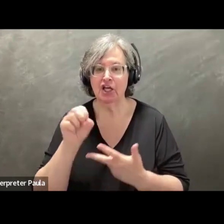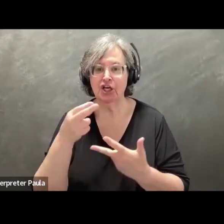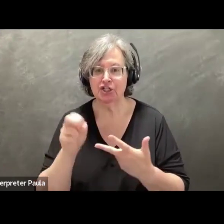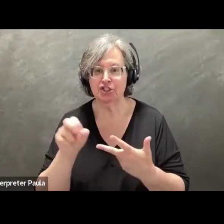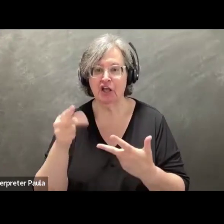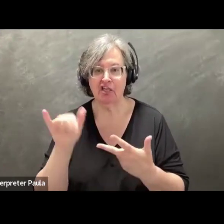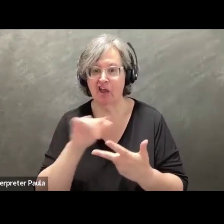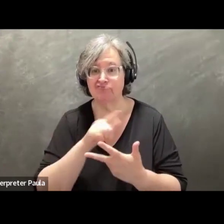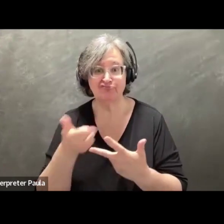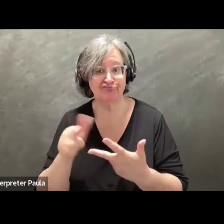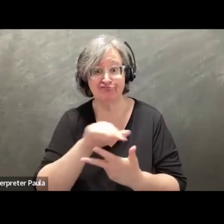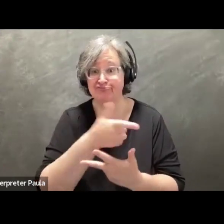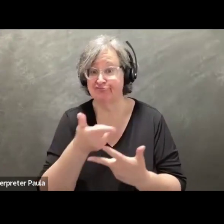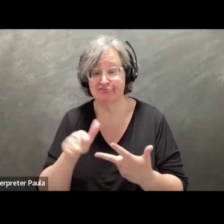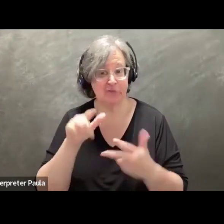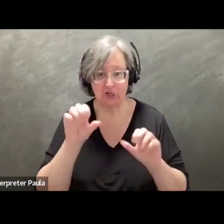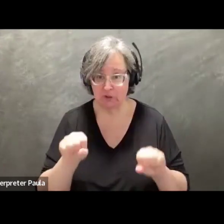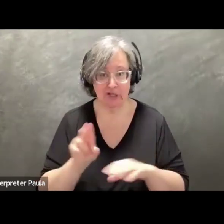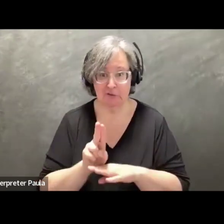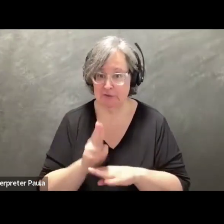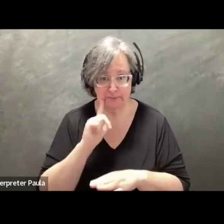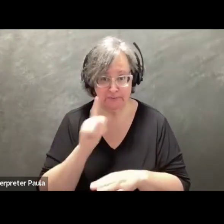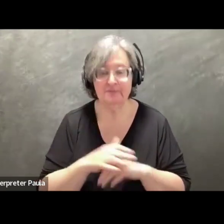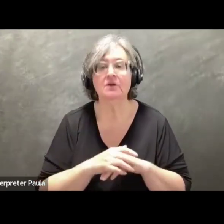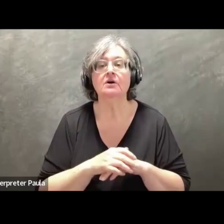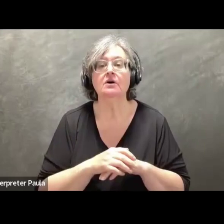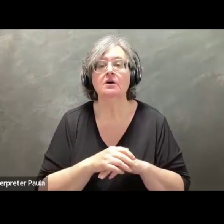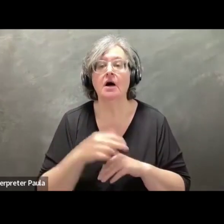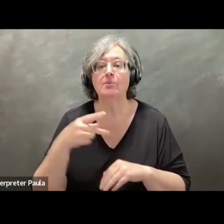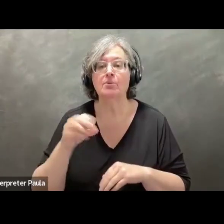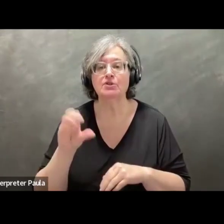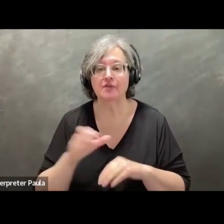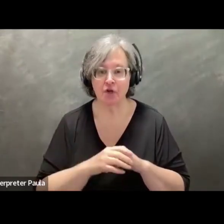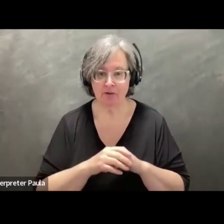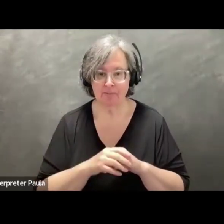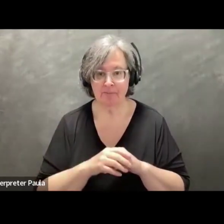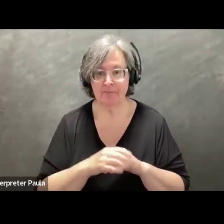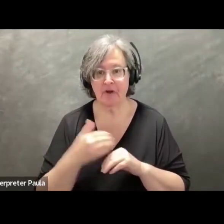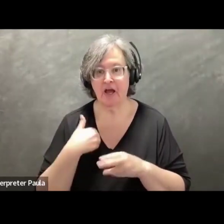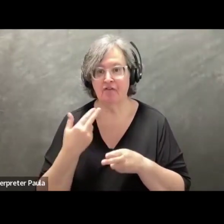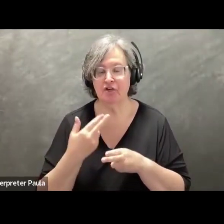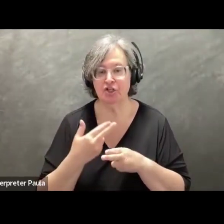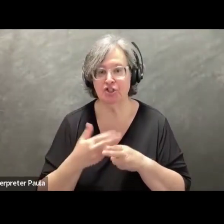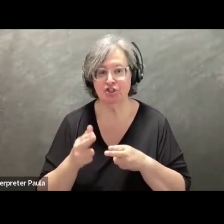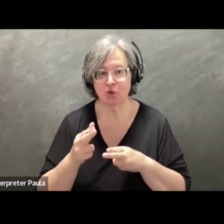to switch it up. I'm a person of color. I have short hair, black